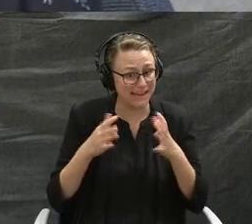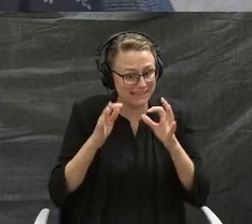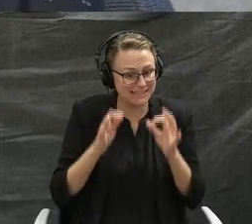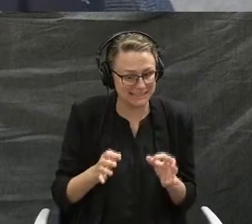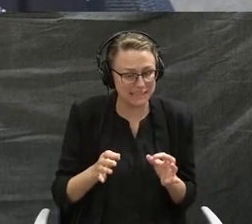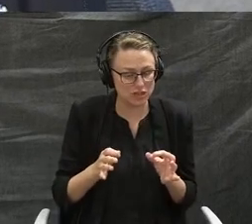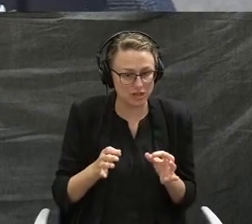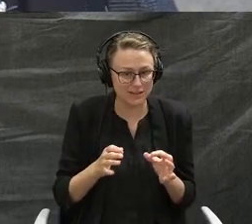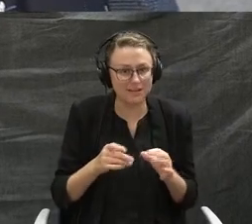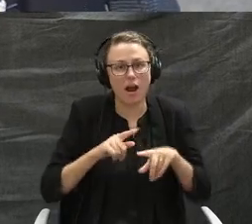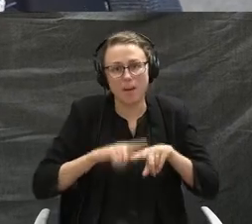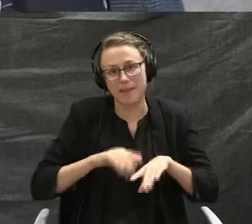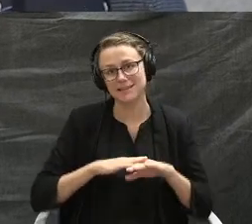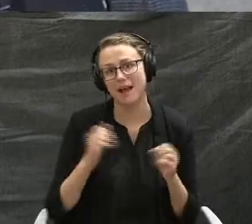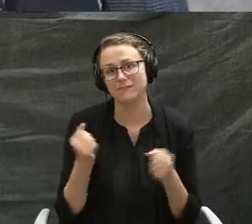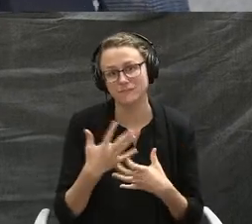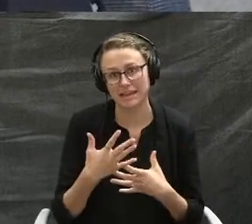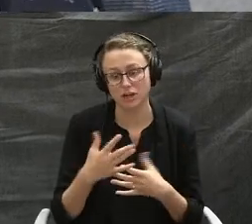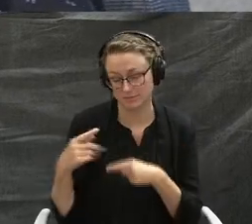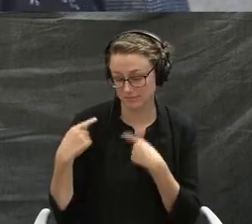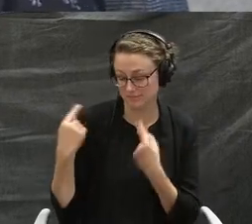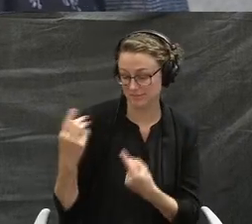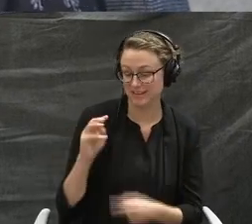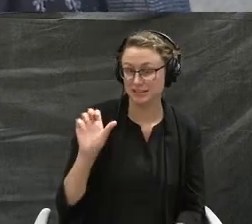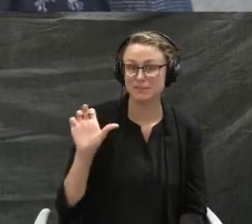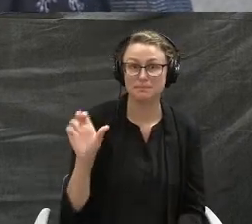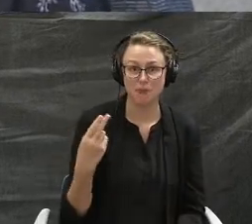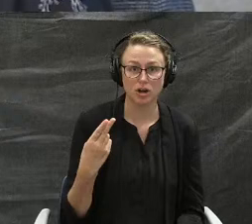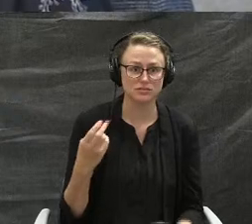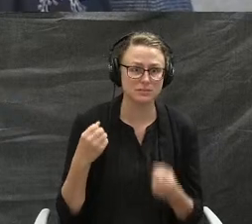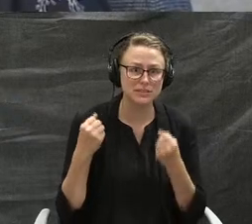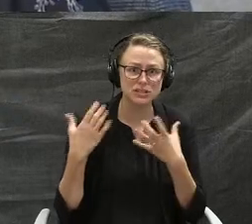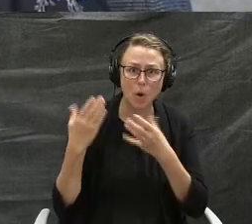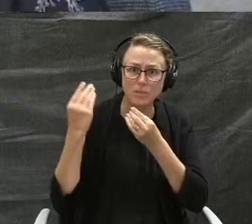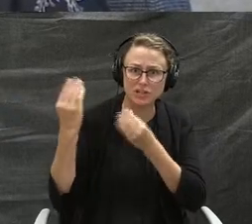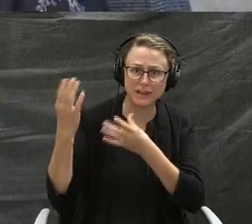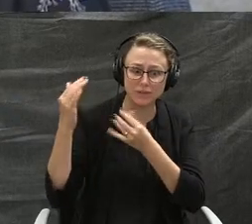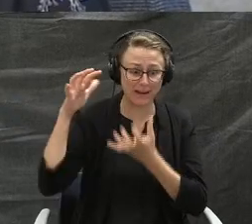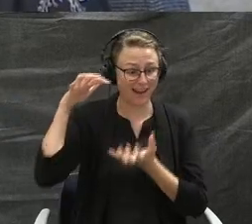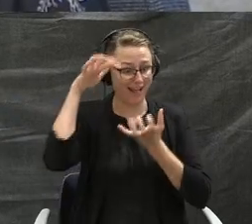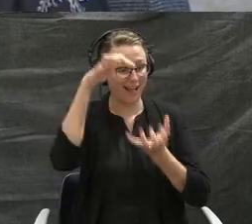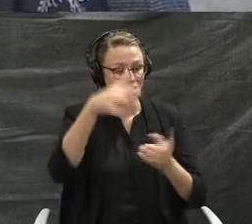Since March there has been much information presented by the government and the media, often